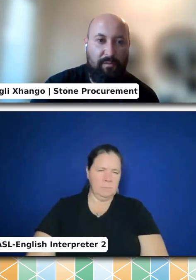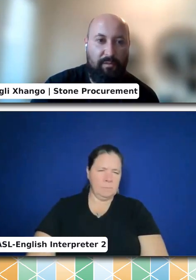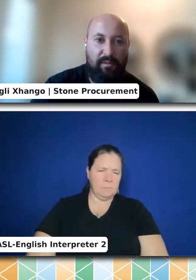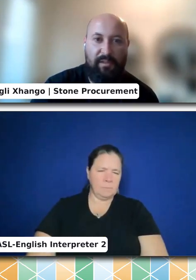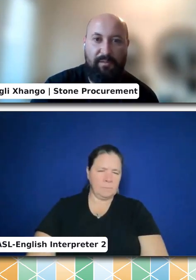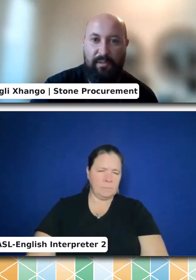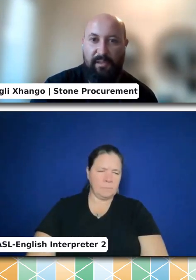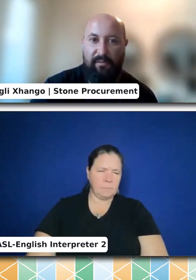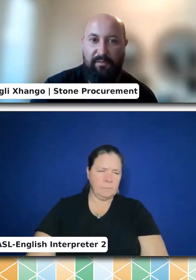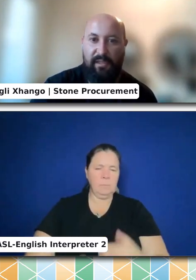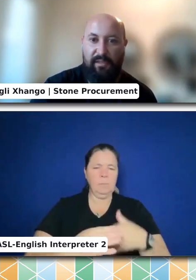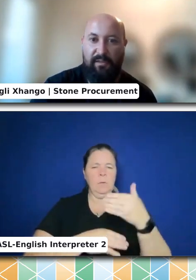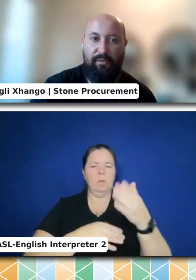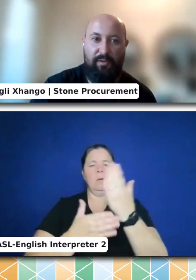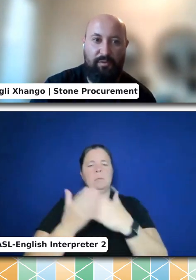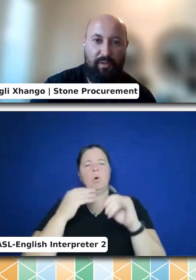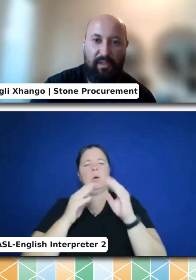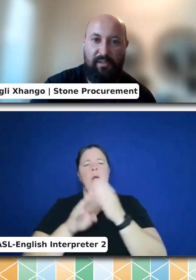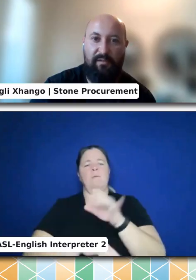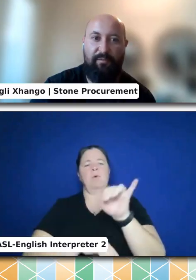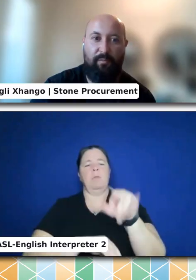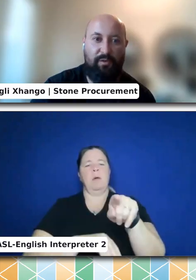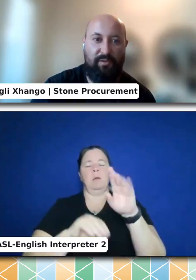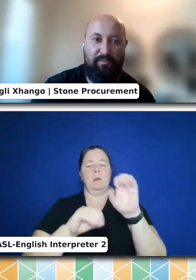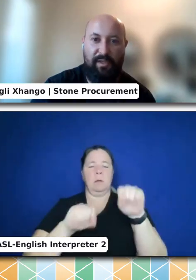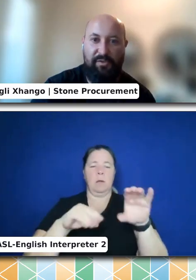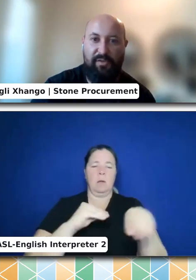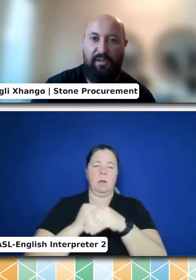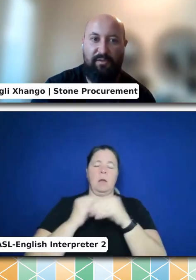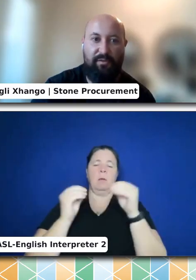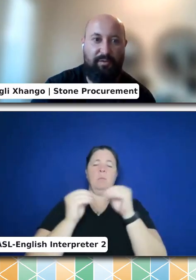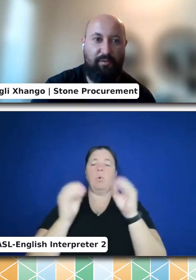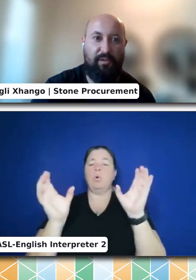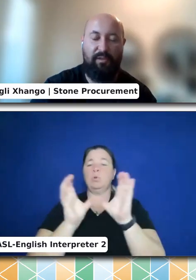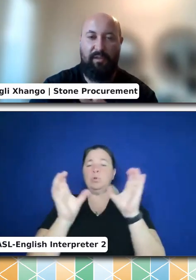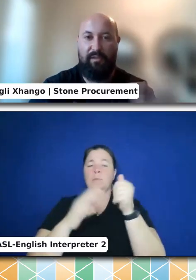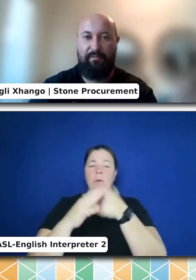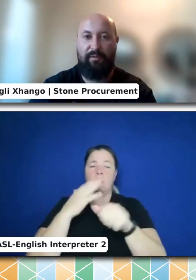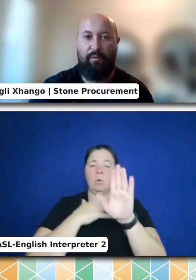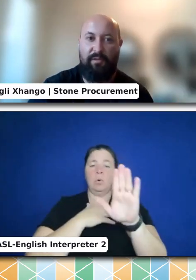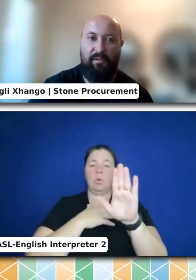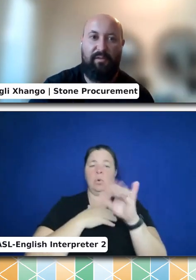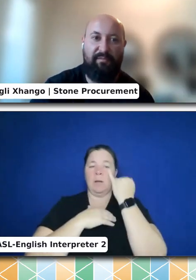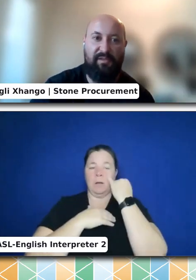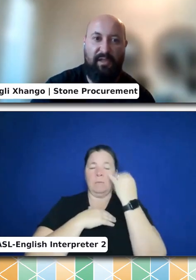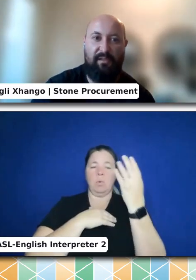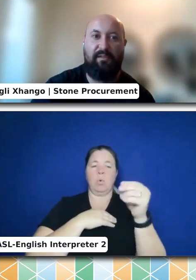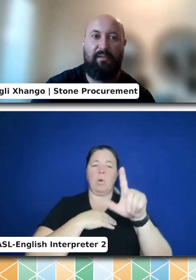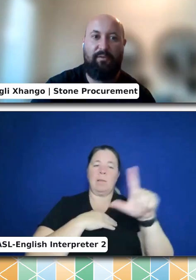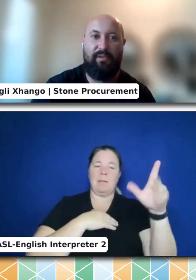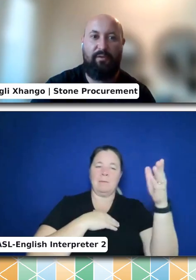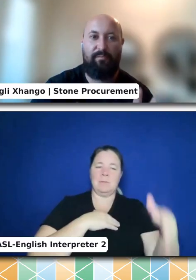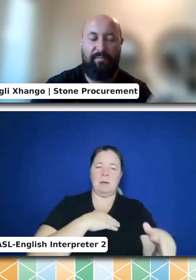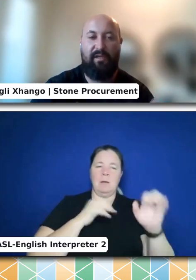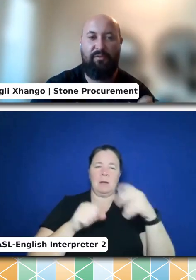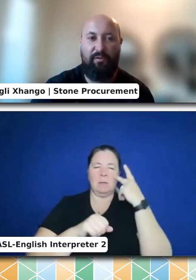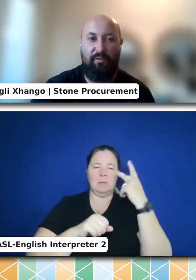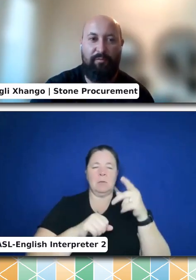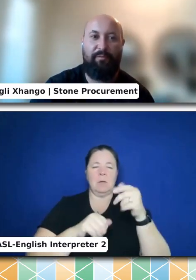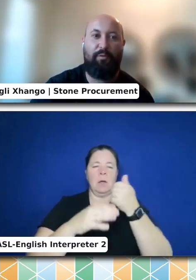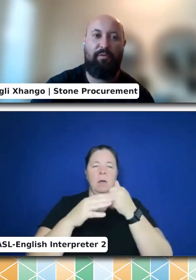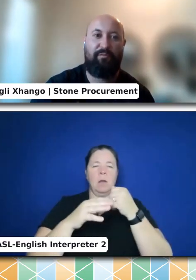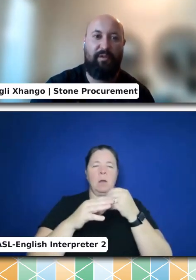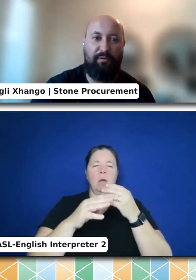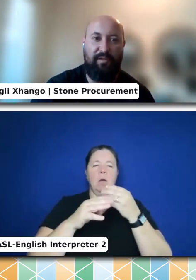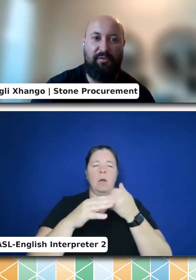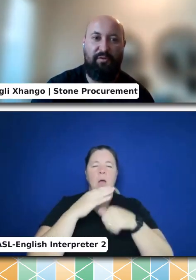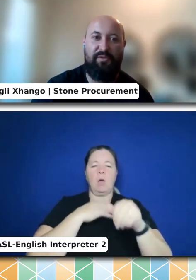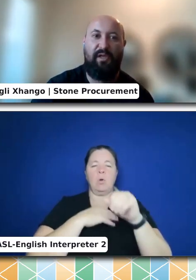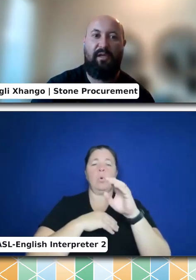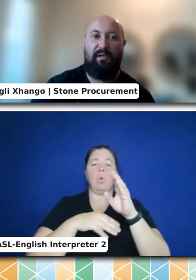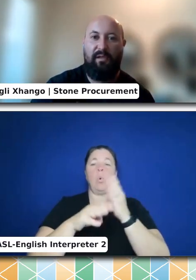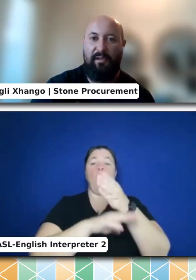So, the next part after that, you can also add in a few more certifications under your, uh, if you go onto the left side, you can go under Overview, you've got your credentials.